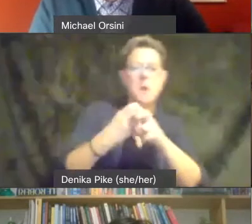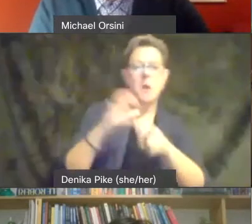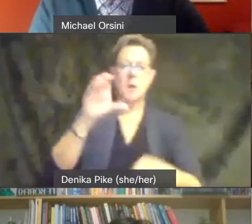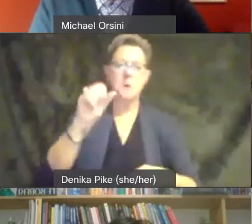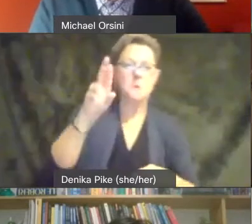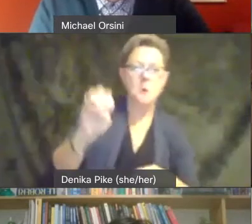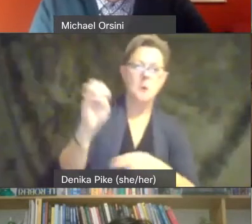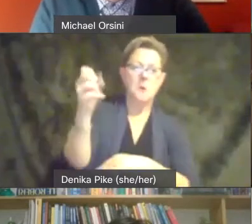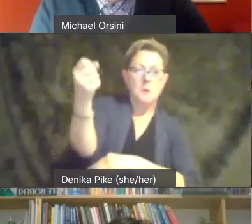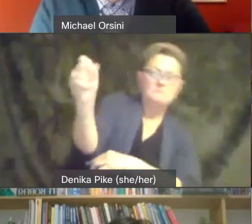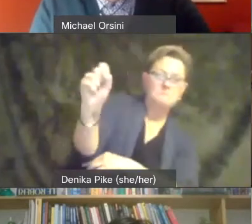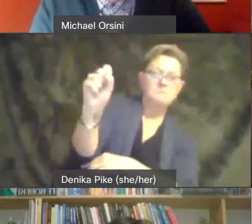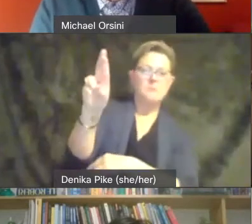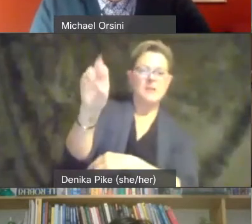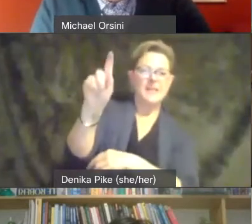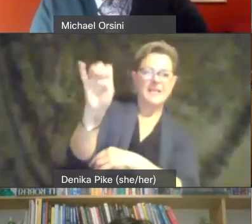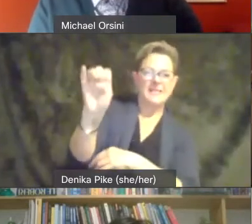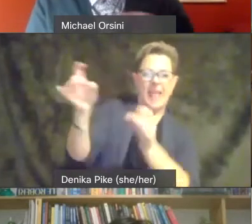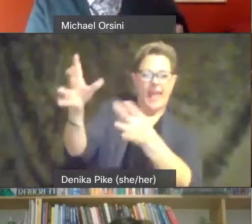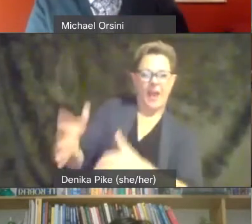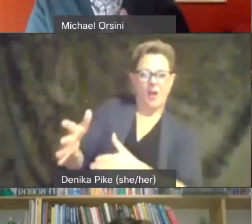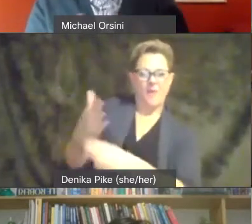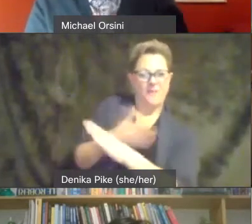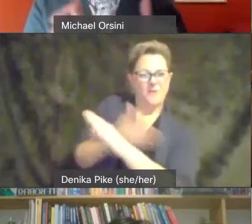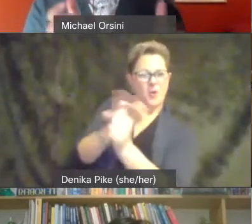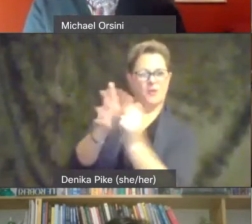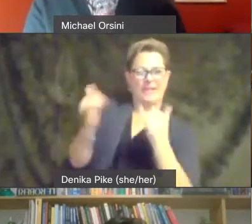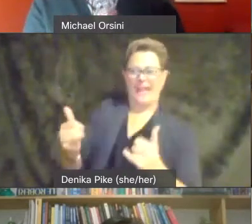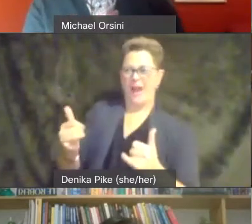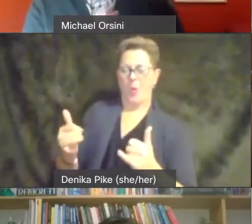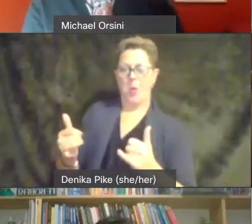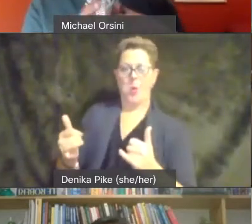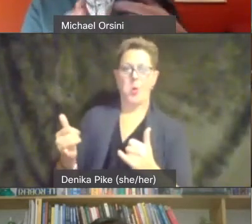Pre coded, and now she says, oh, she's not so sure she's seeing examples of.